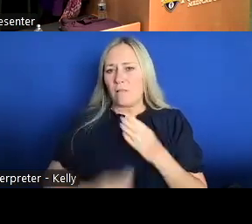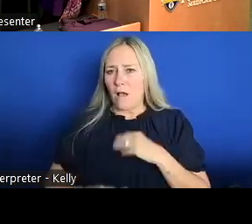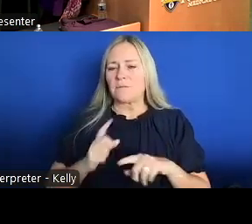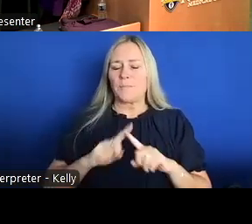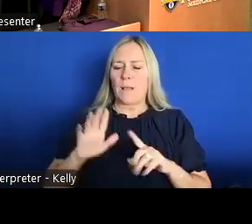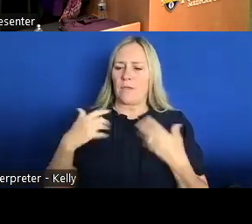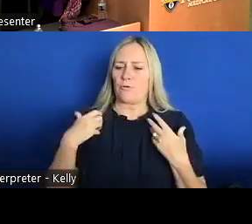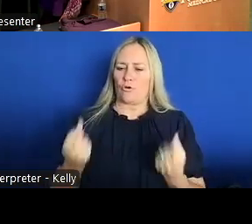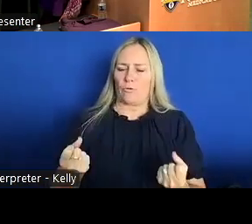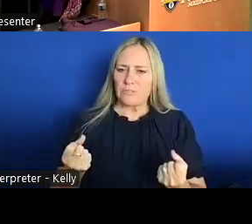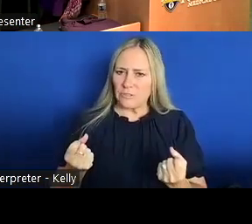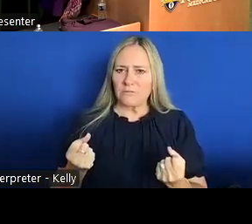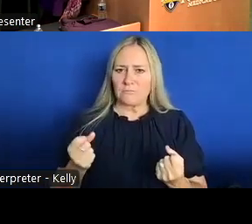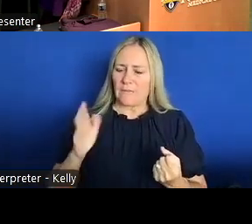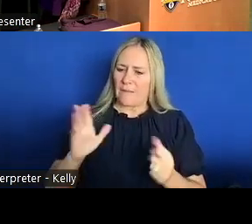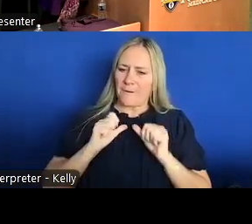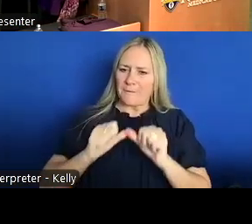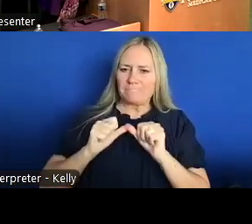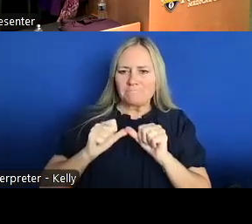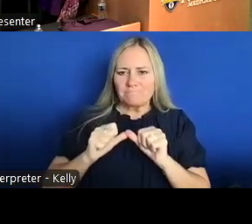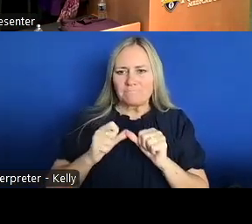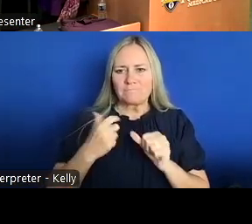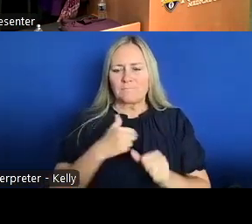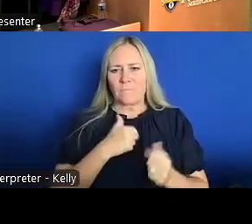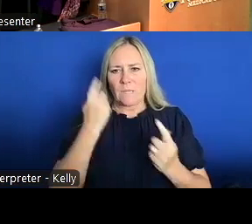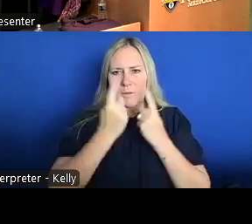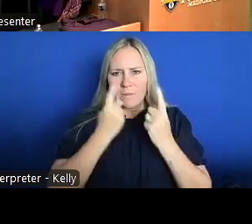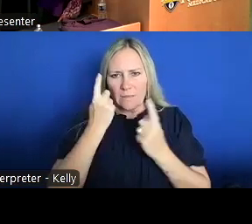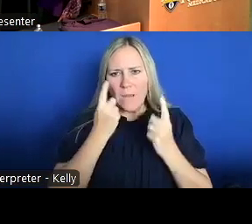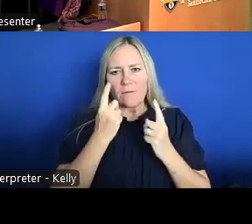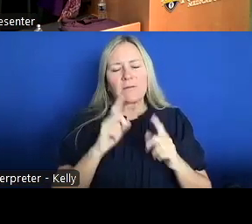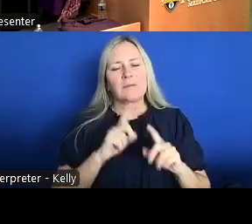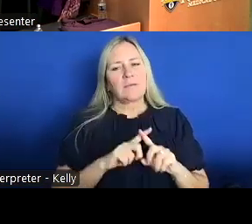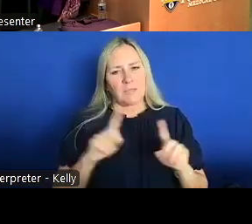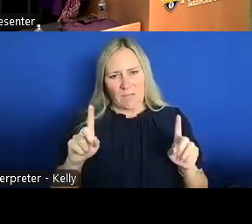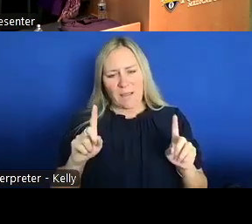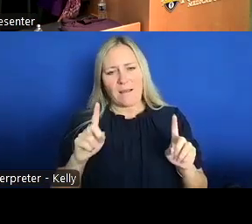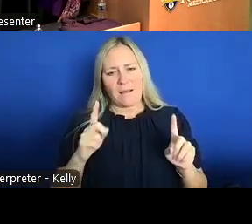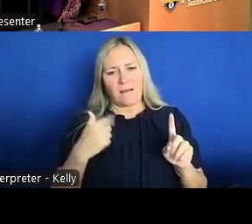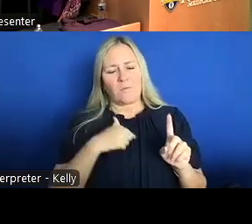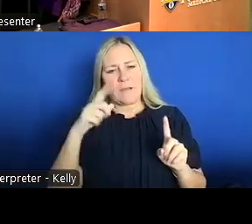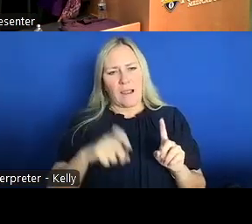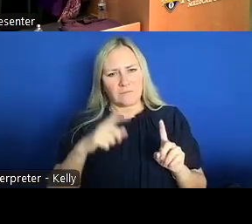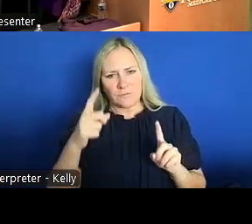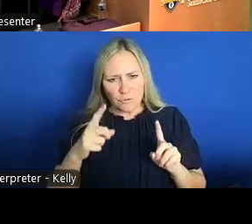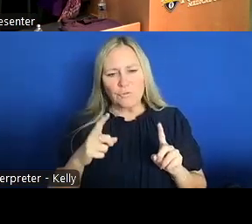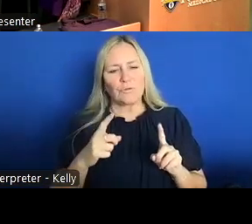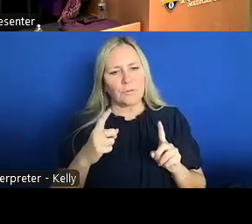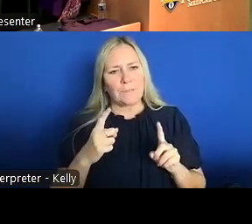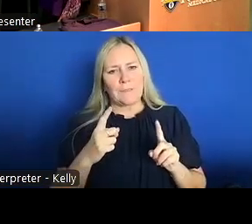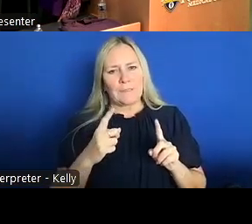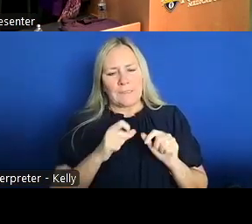they had their endurance and we think about that but we also have to nourish our own resilience